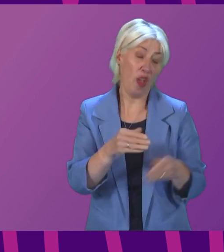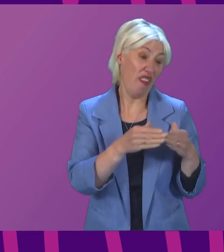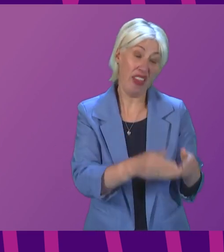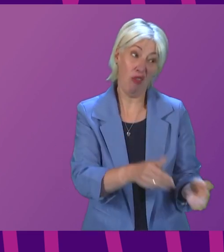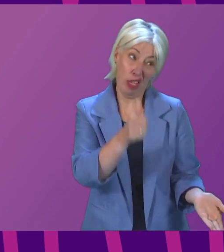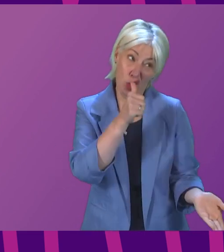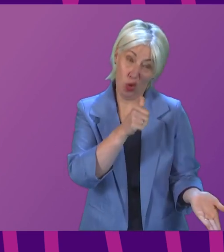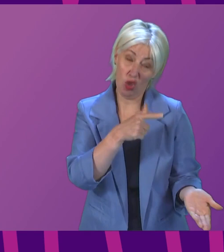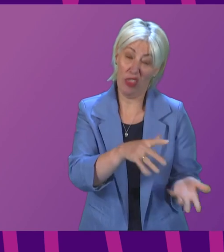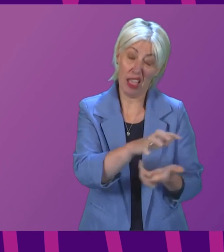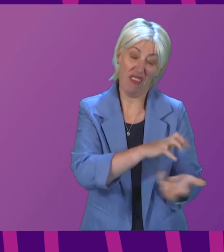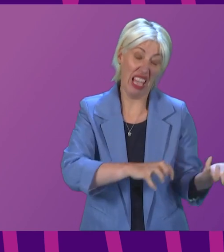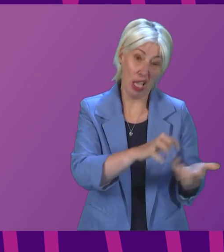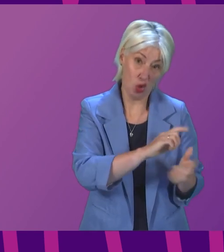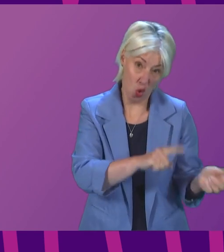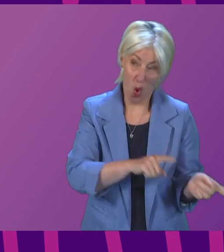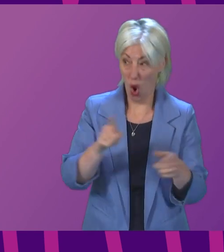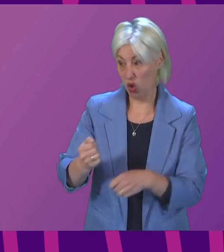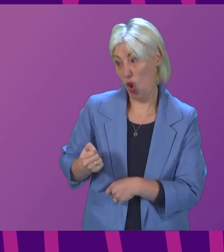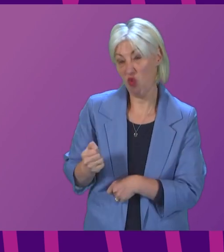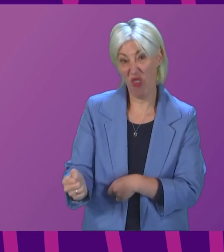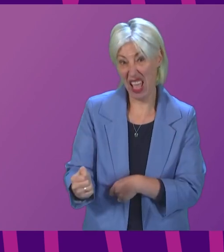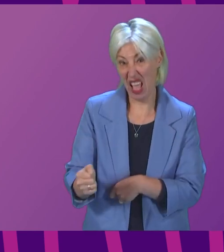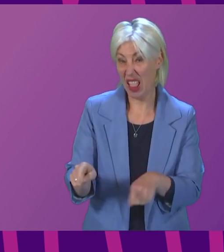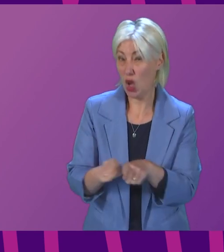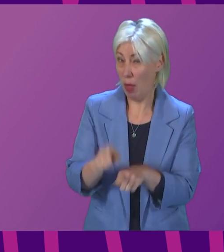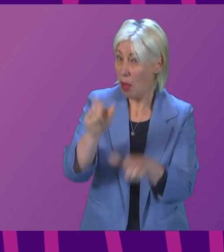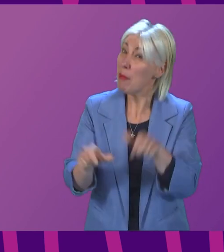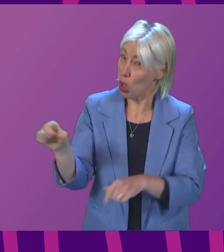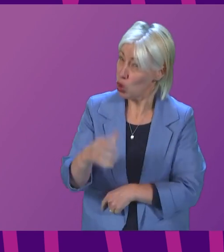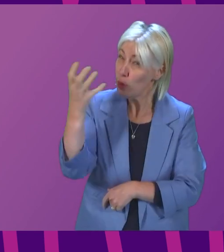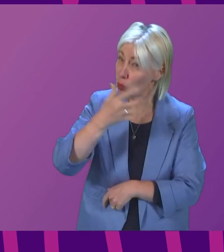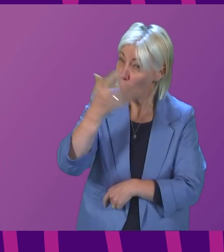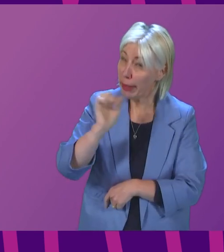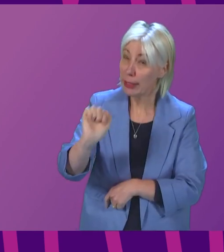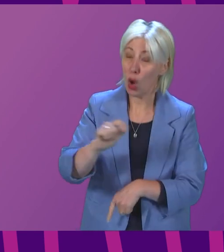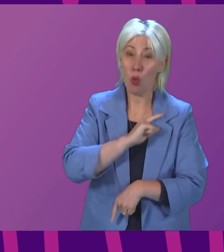Given that fiasco, rail passengers should be worried that NatRail will turn out to be